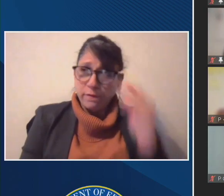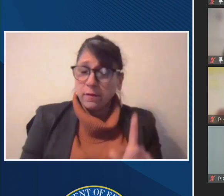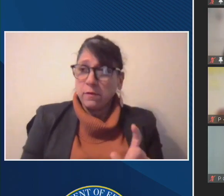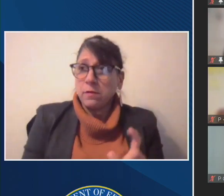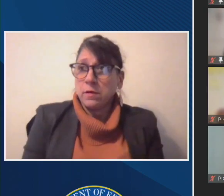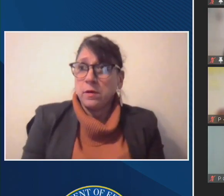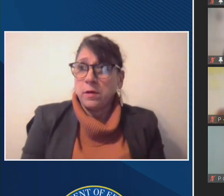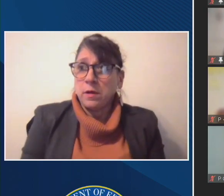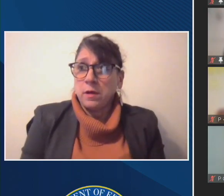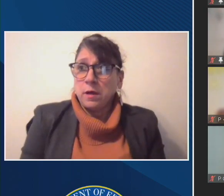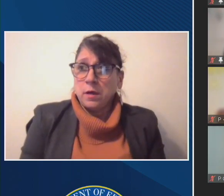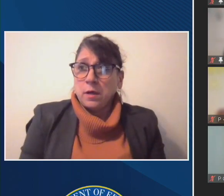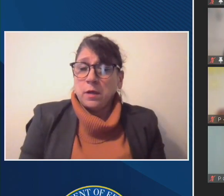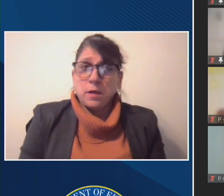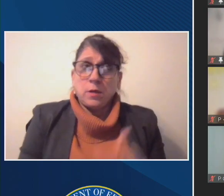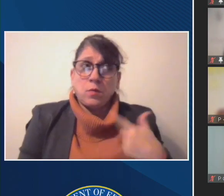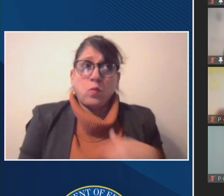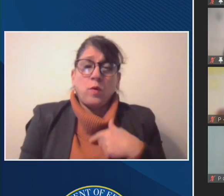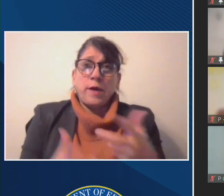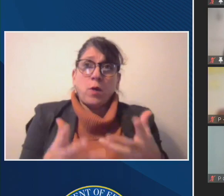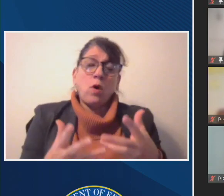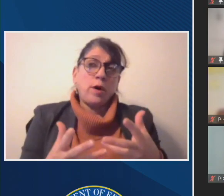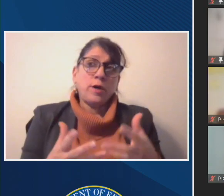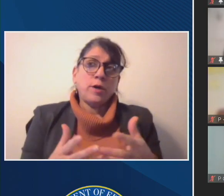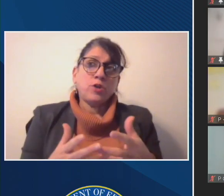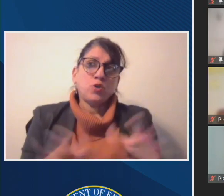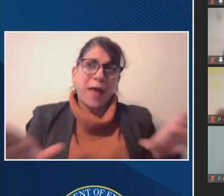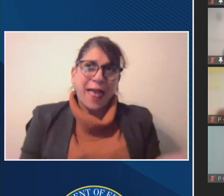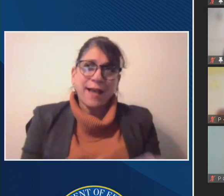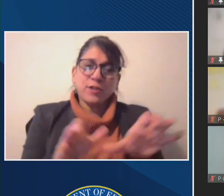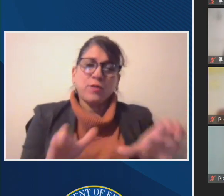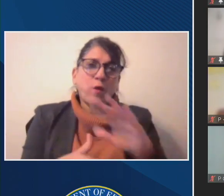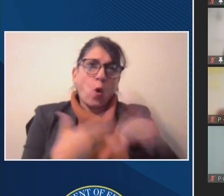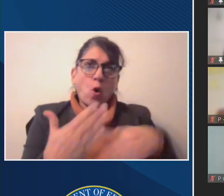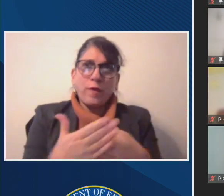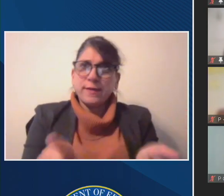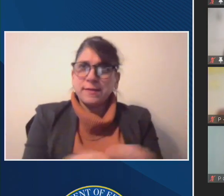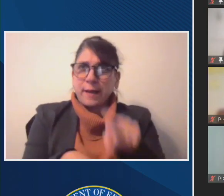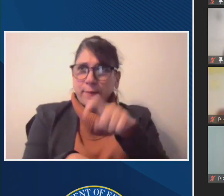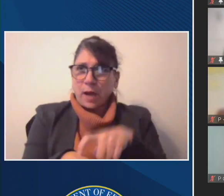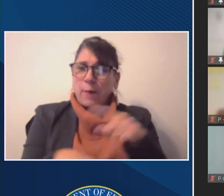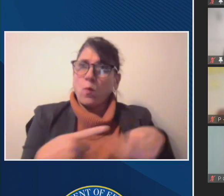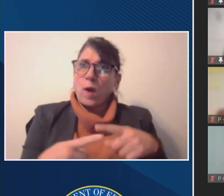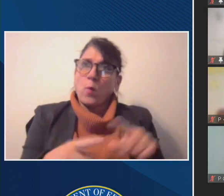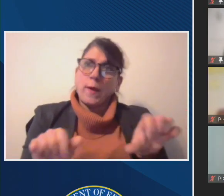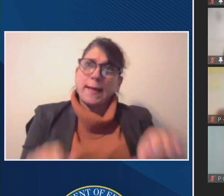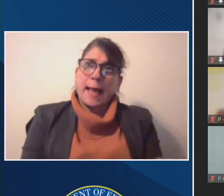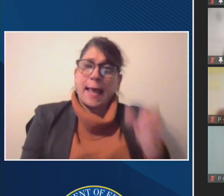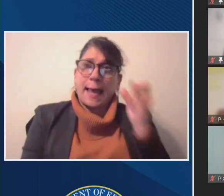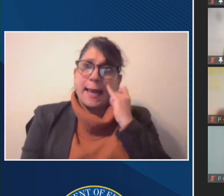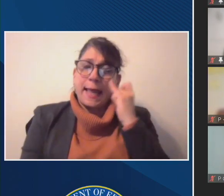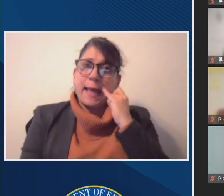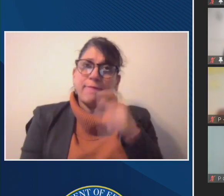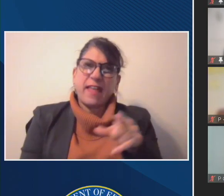Because we would like to act on them all at once when we're able to once they are vetted.